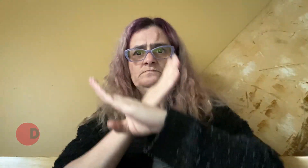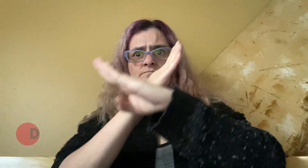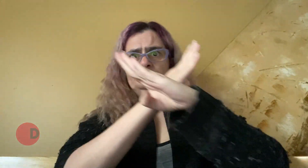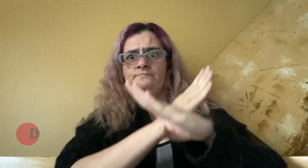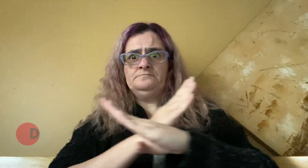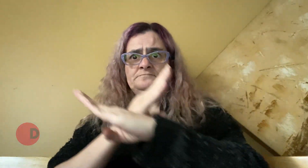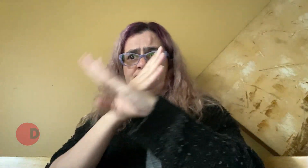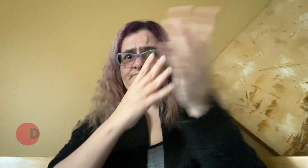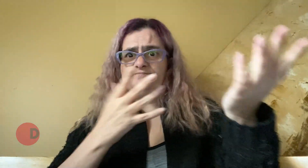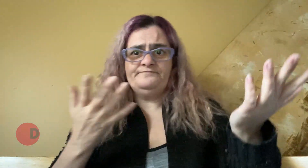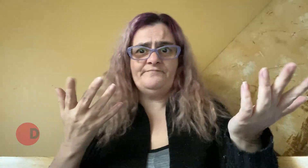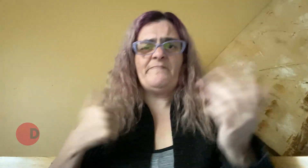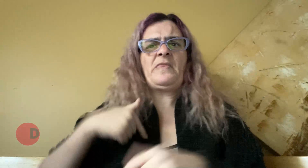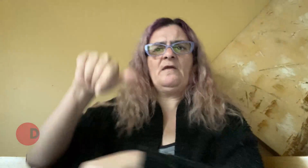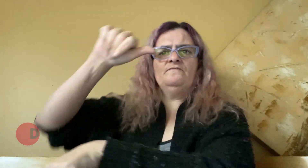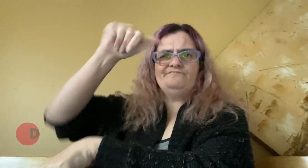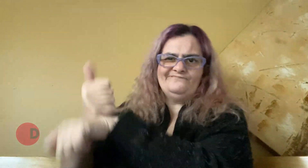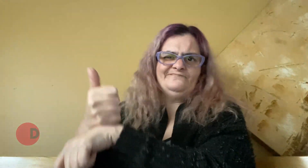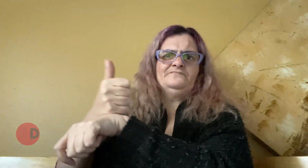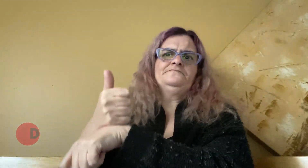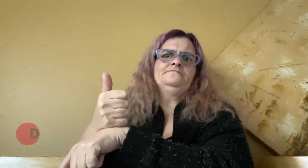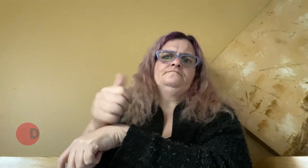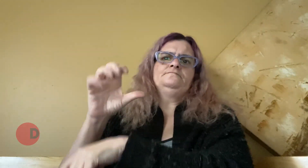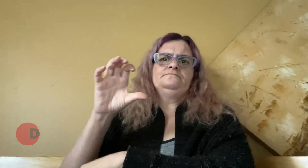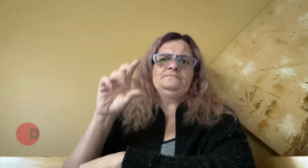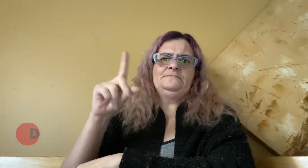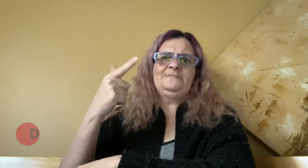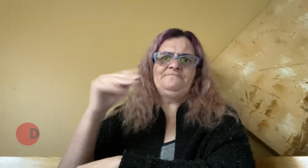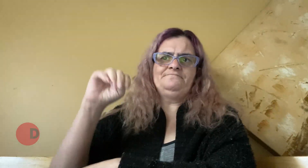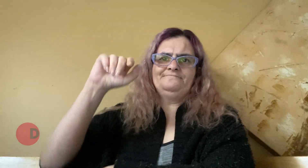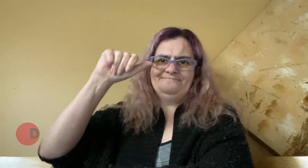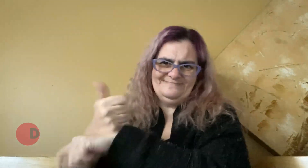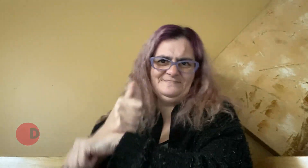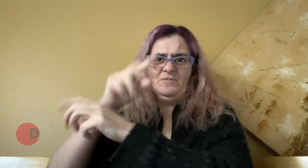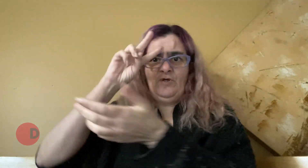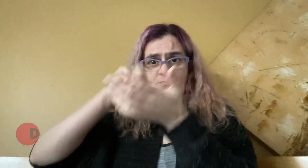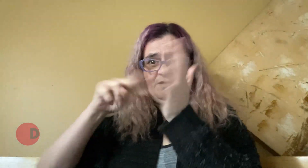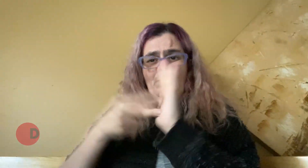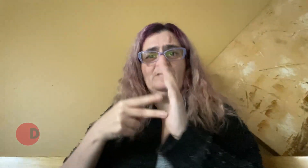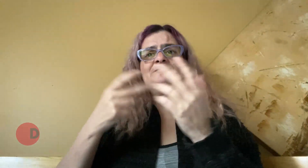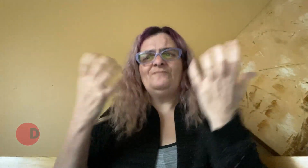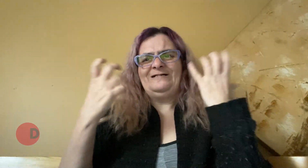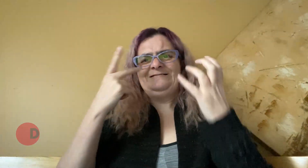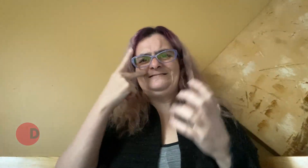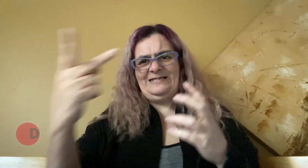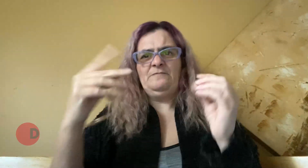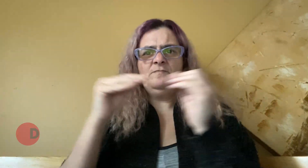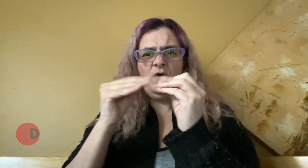For that reason I launched CDGM with the purpose of seeing more